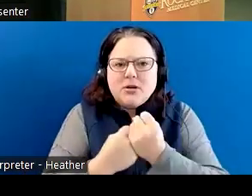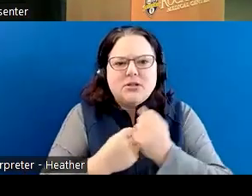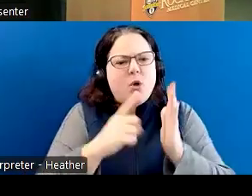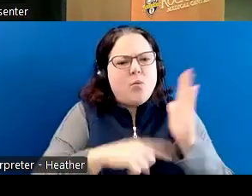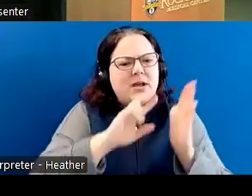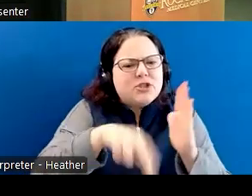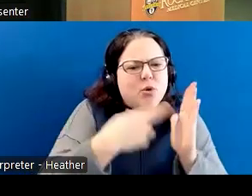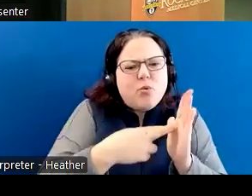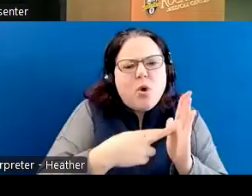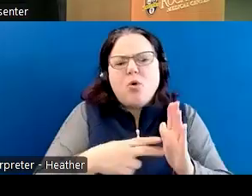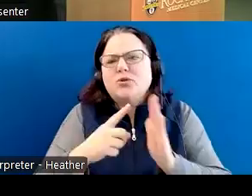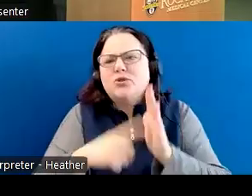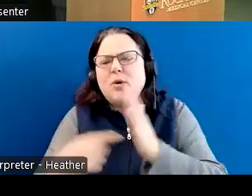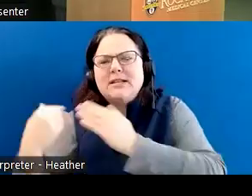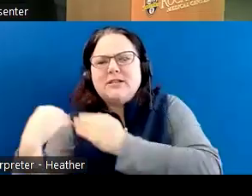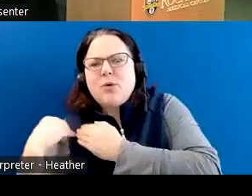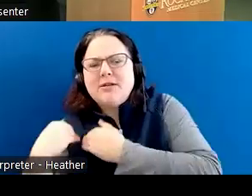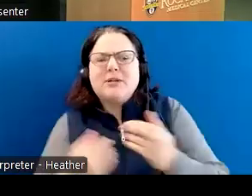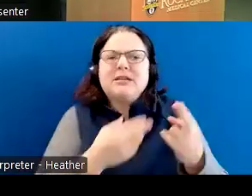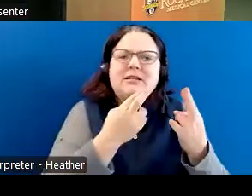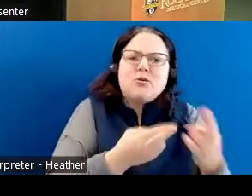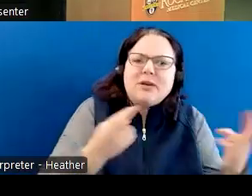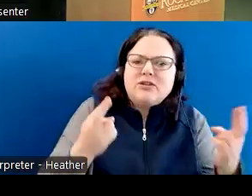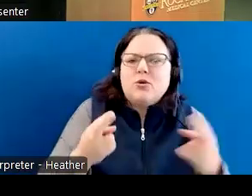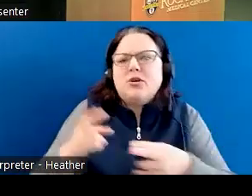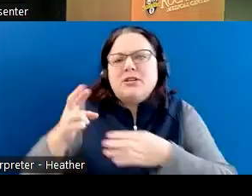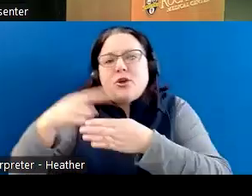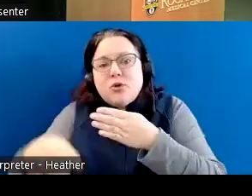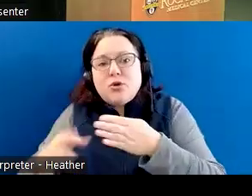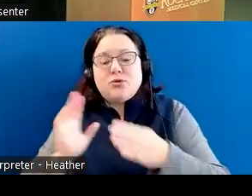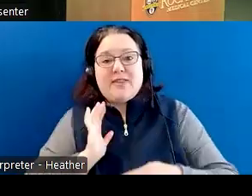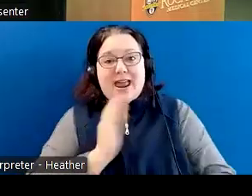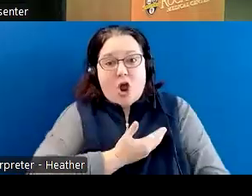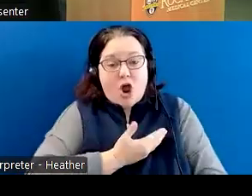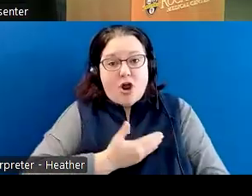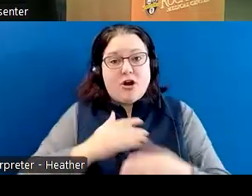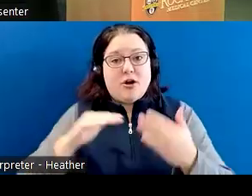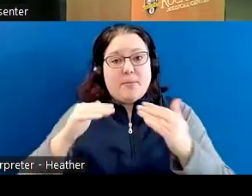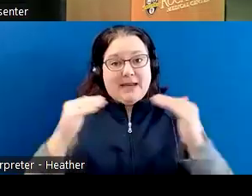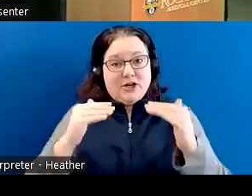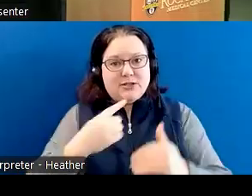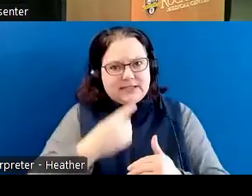the resources and the results that our peers say matter. So, in speaking with our peers,